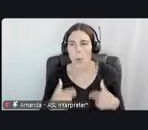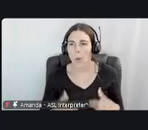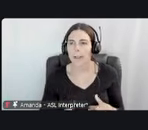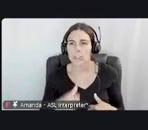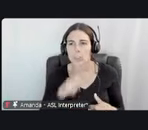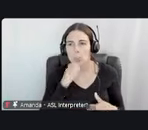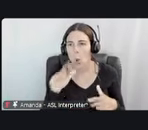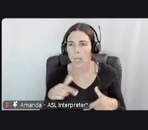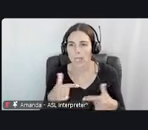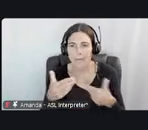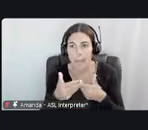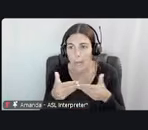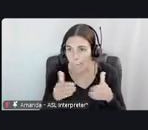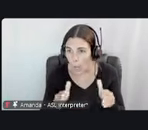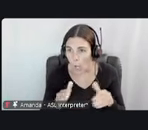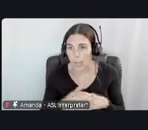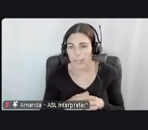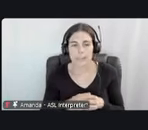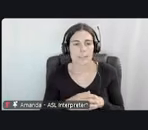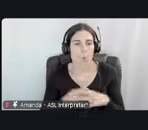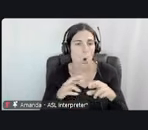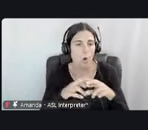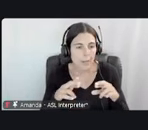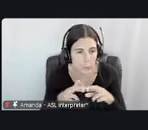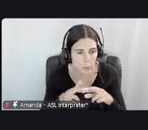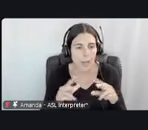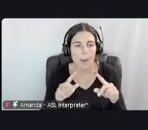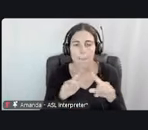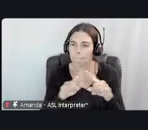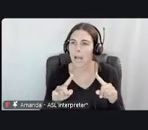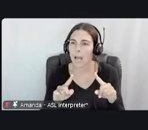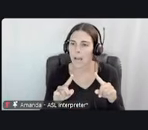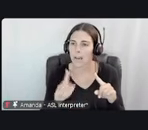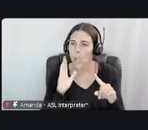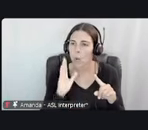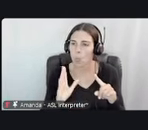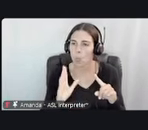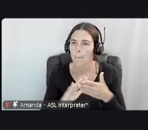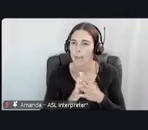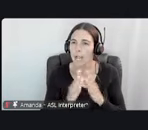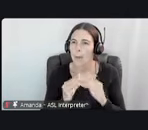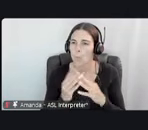again I think not only the individual region strengths of of our respective hubble lead